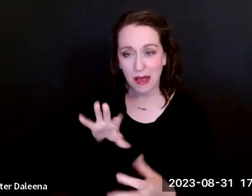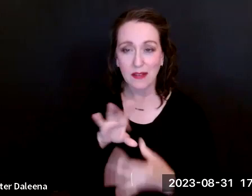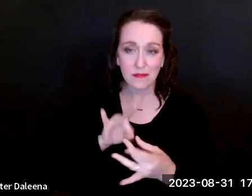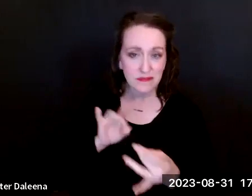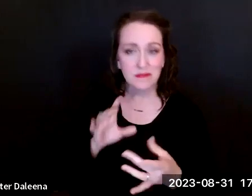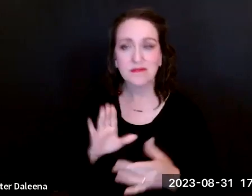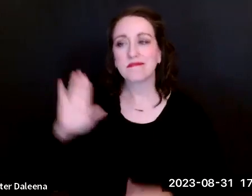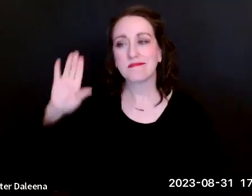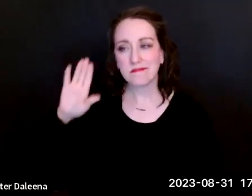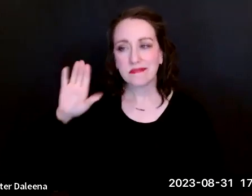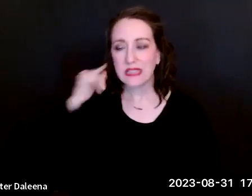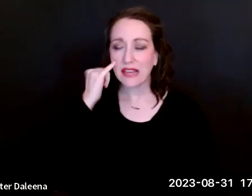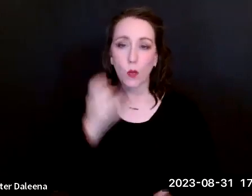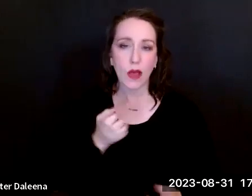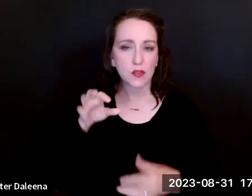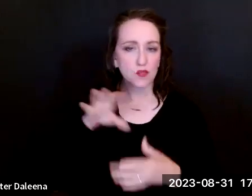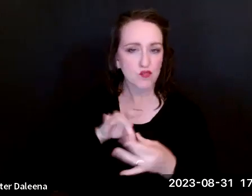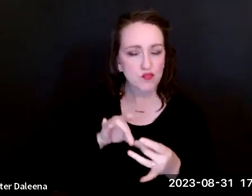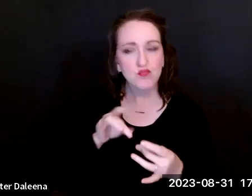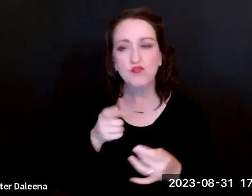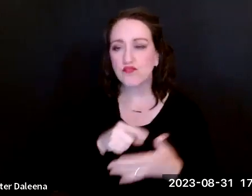raise your hand if you'd like to provide comments on any of these recommendations